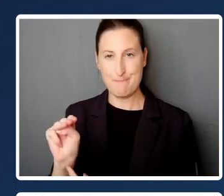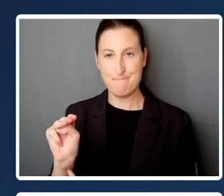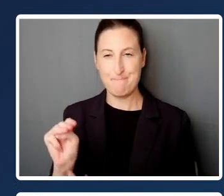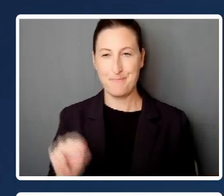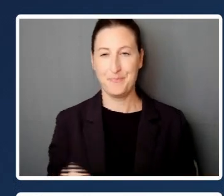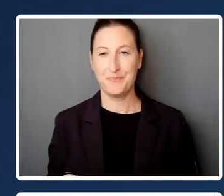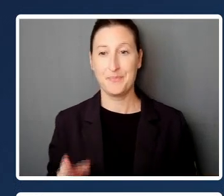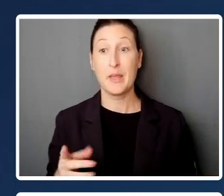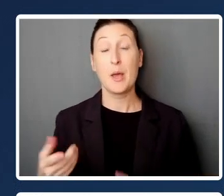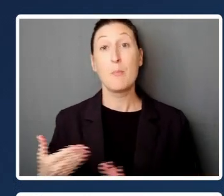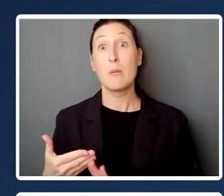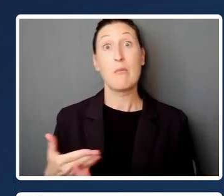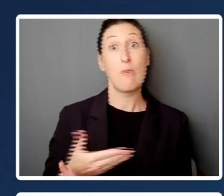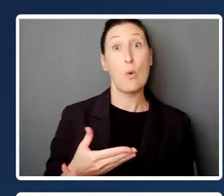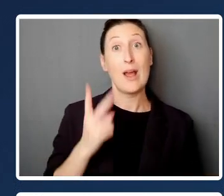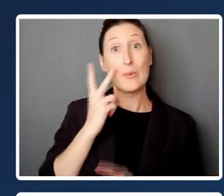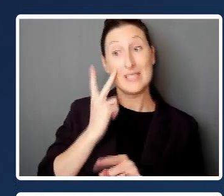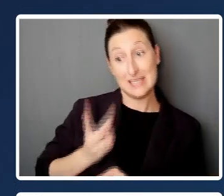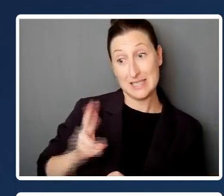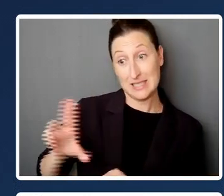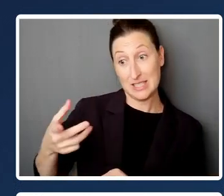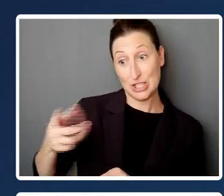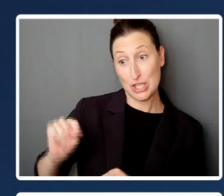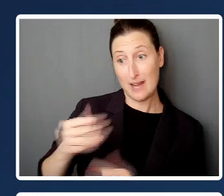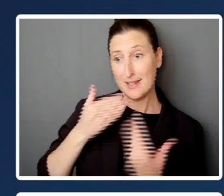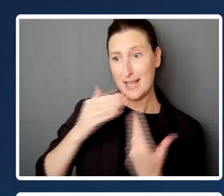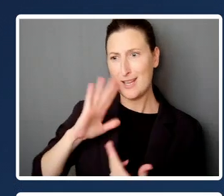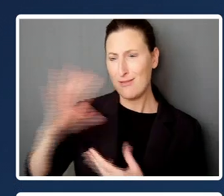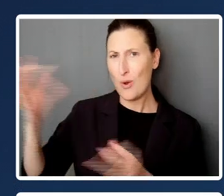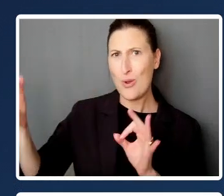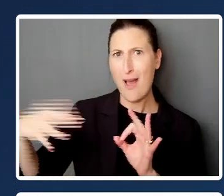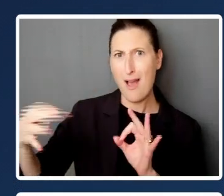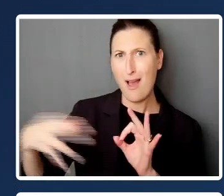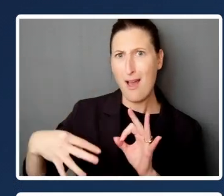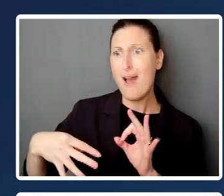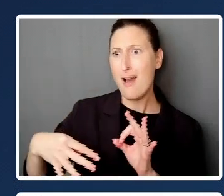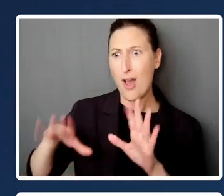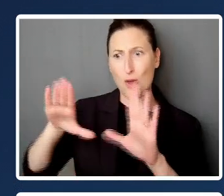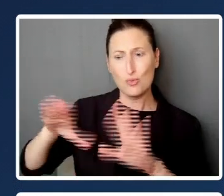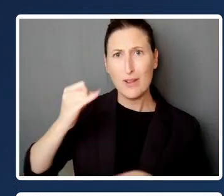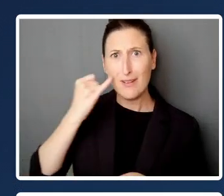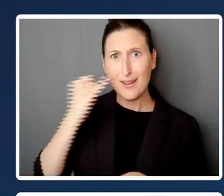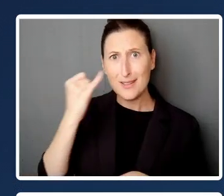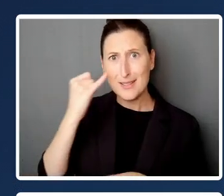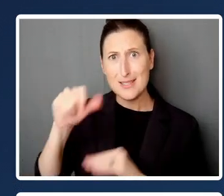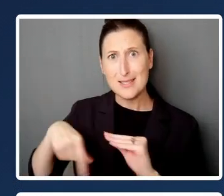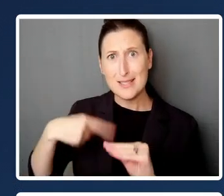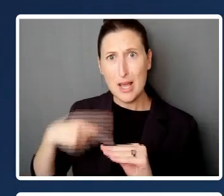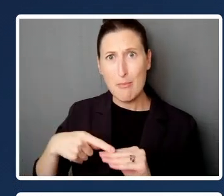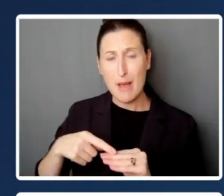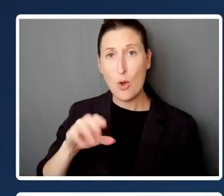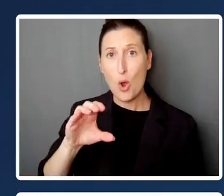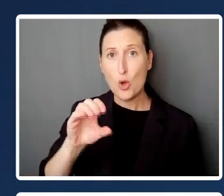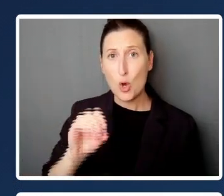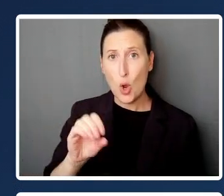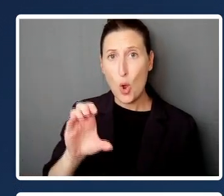in the chat. Thank you all for your input, some great ideas about what co-creation means. And so,